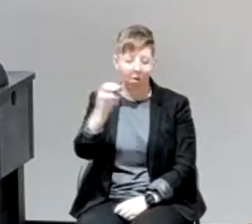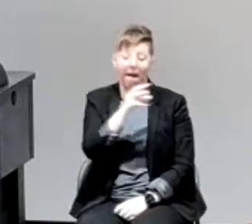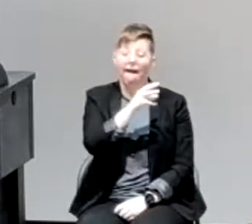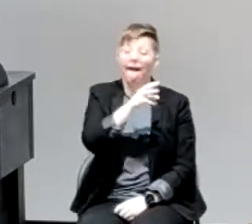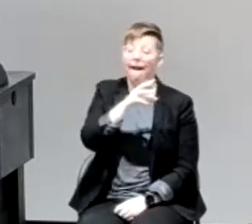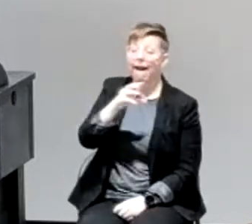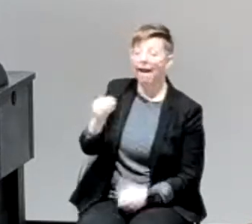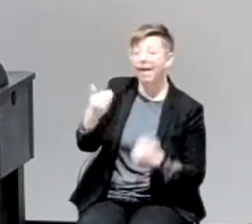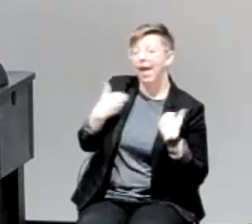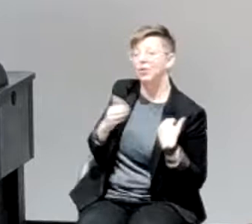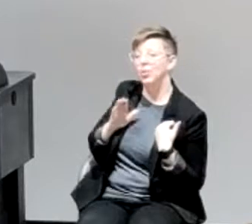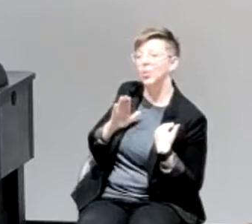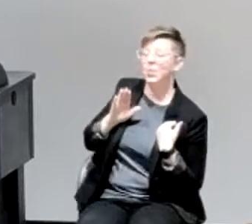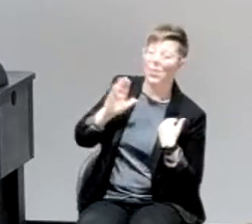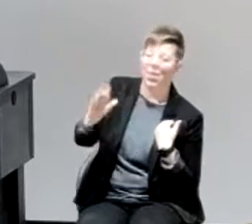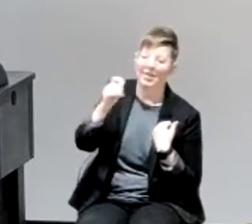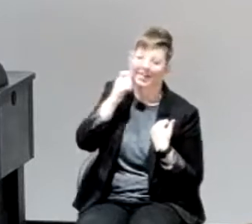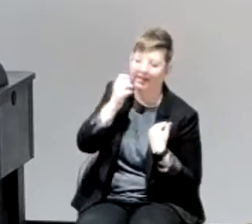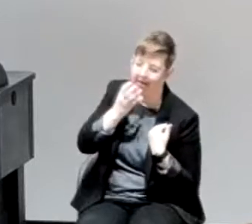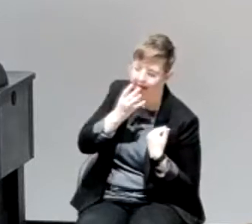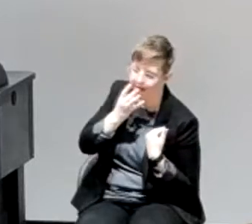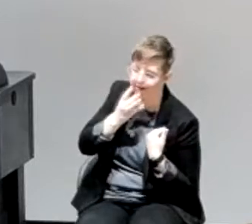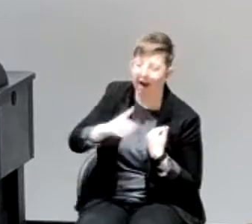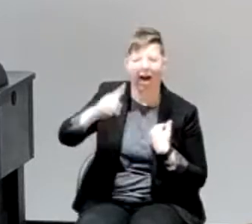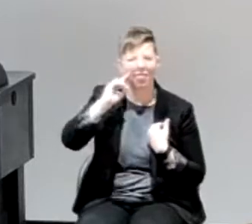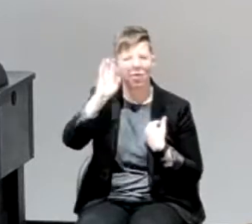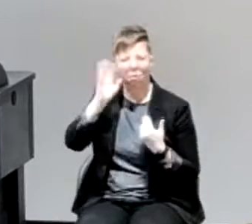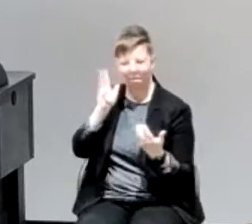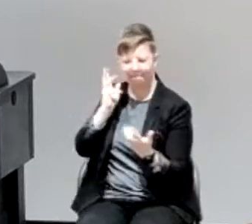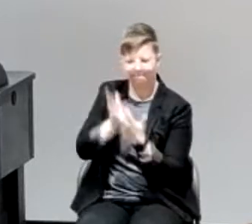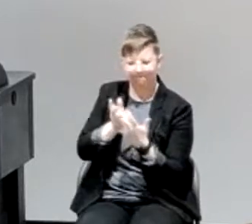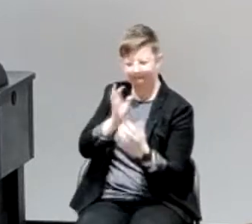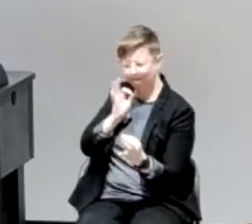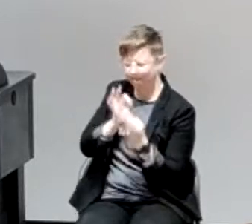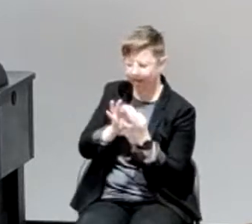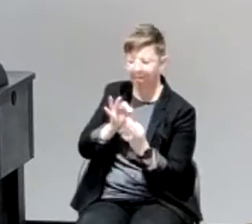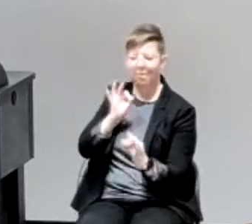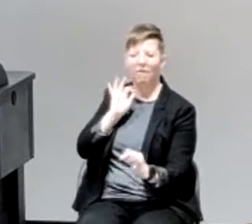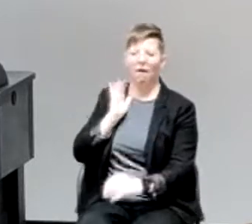has got my eyes -- and Joseph's curly hair, a reference to the afro